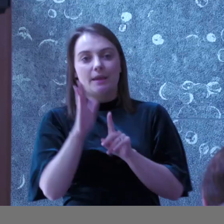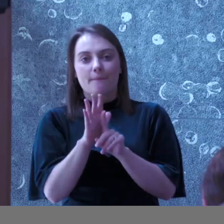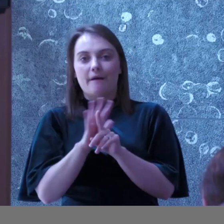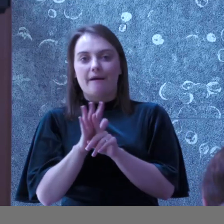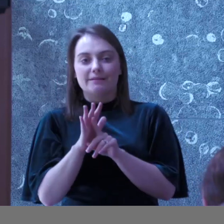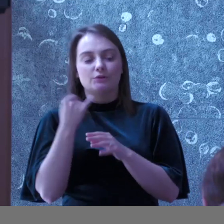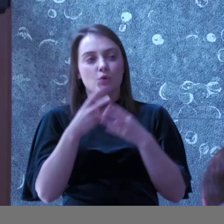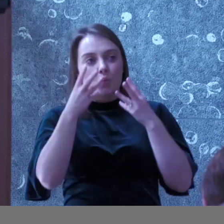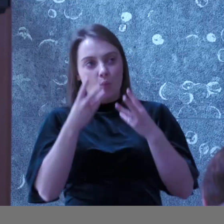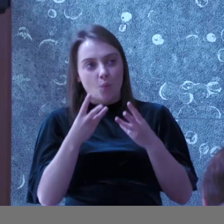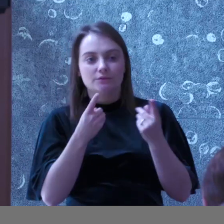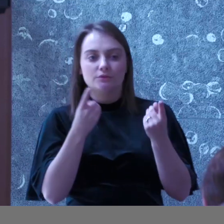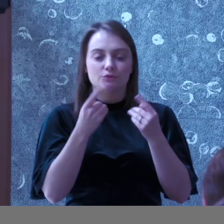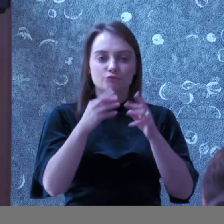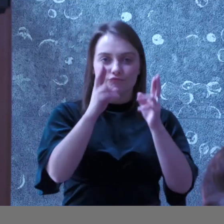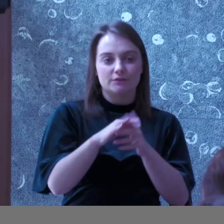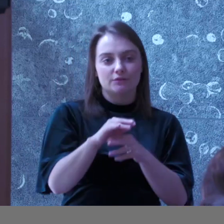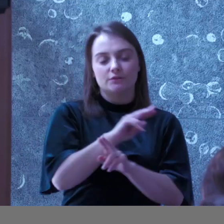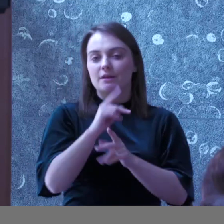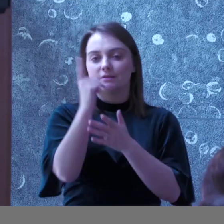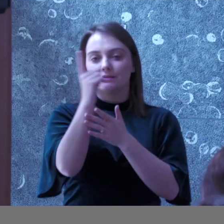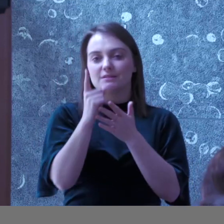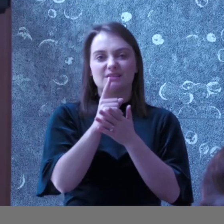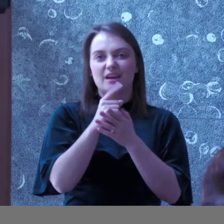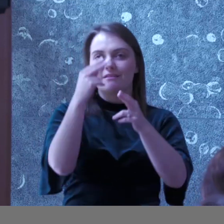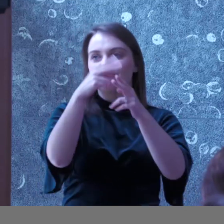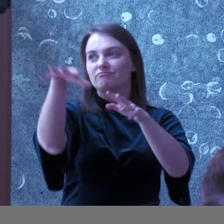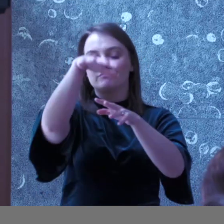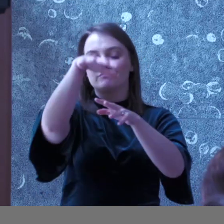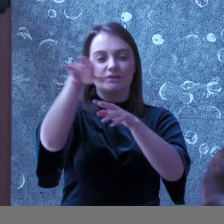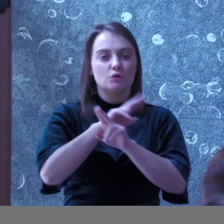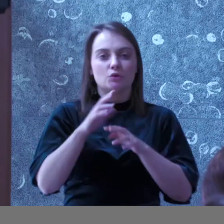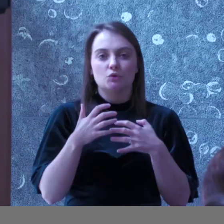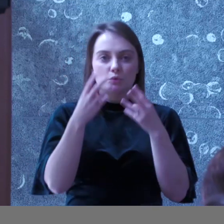and there is not a designer out there who does not care deeply about accessibility. The problem